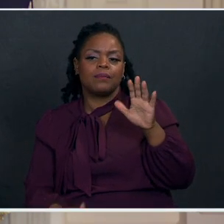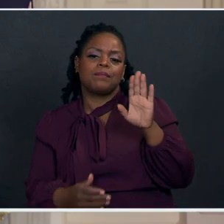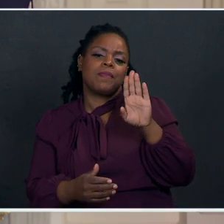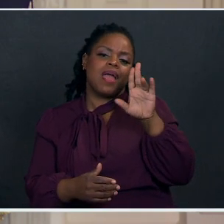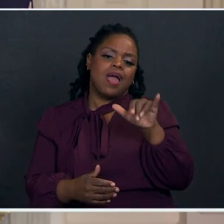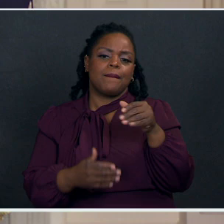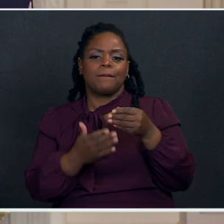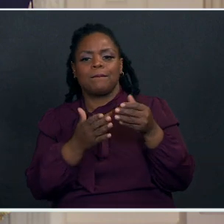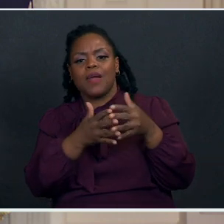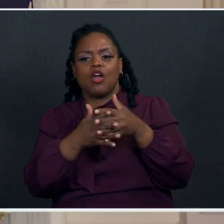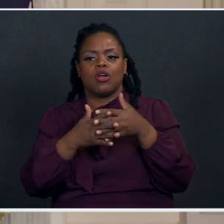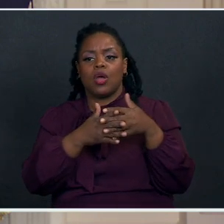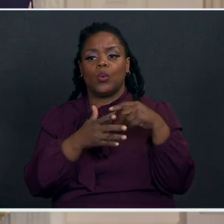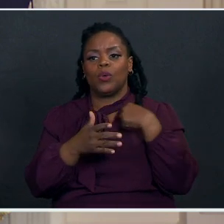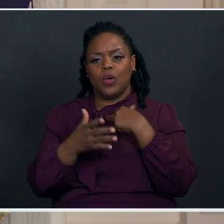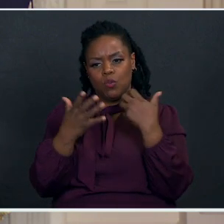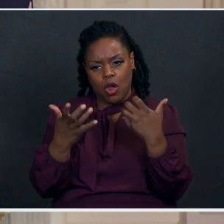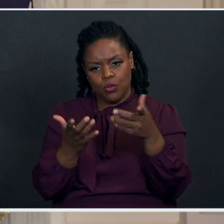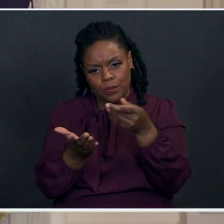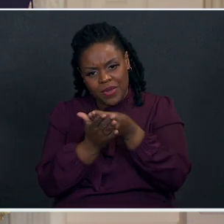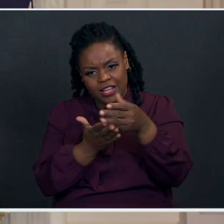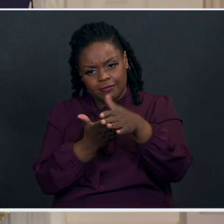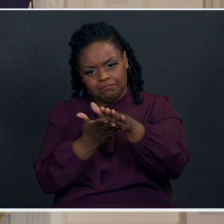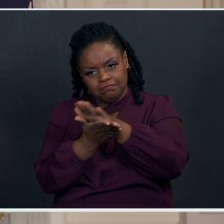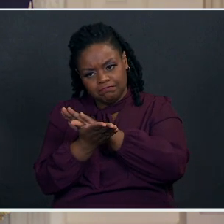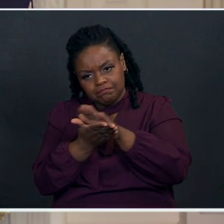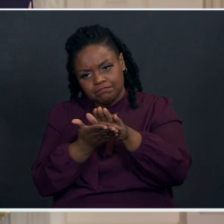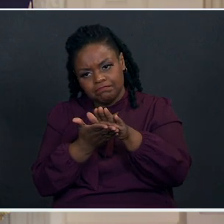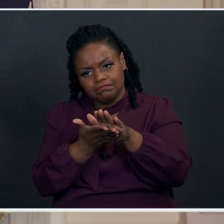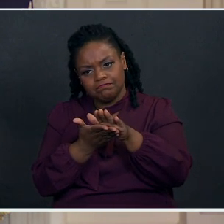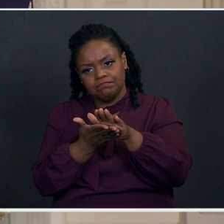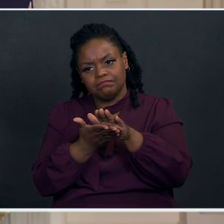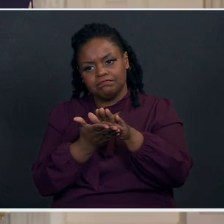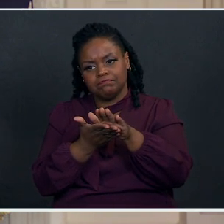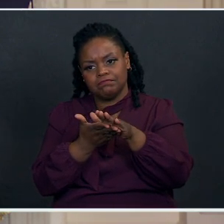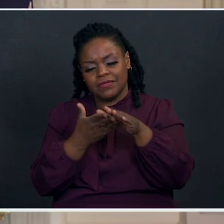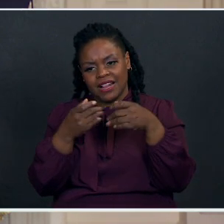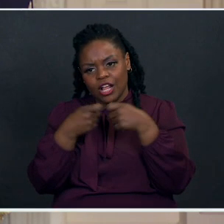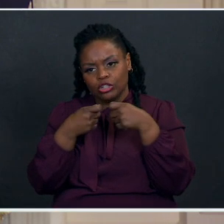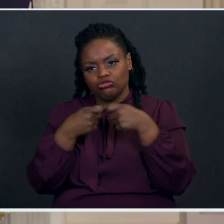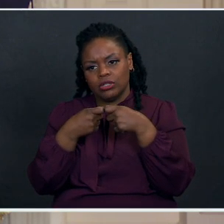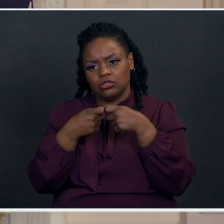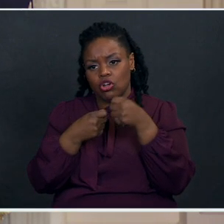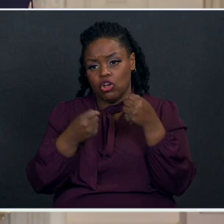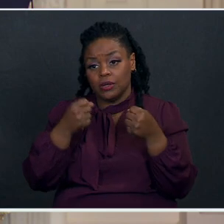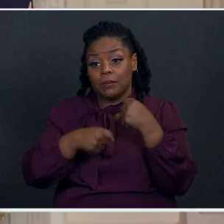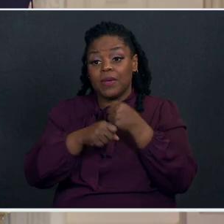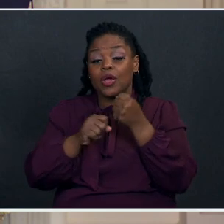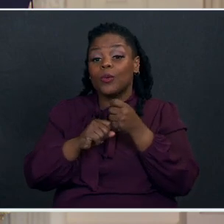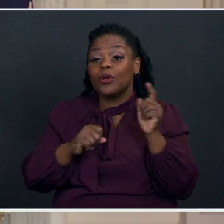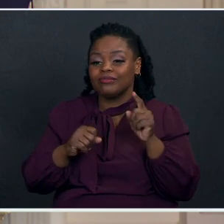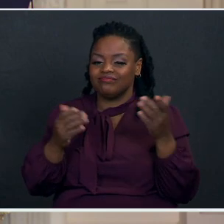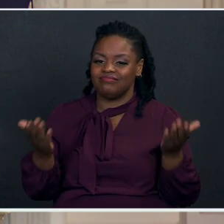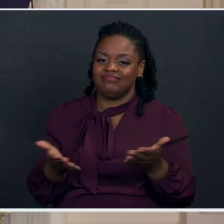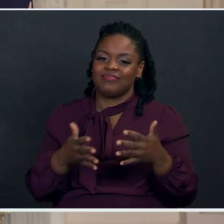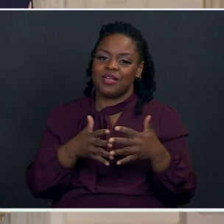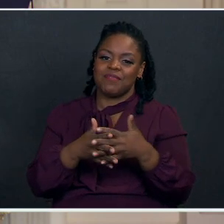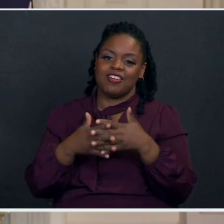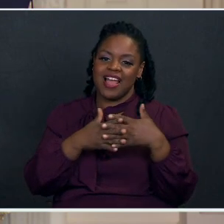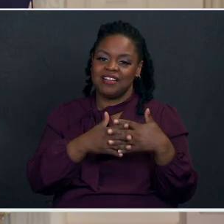zero-emission vehicles that are made and sourced by union workers right here in America. With everything I just mentioned,